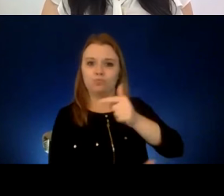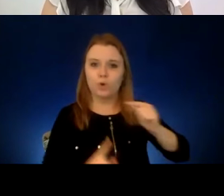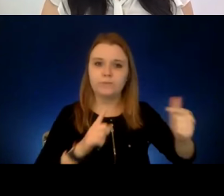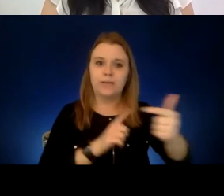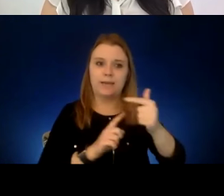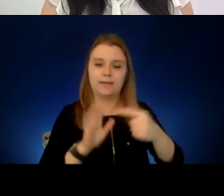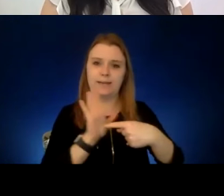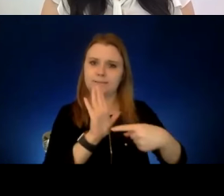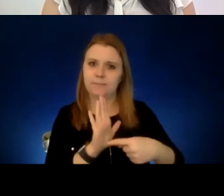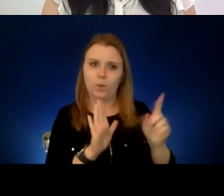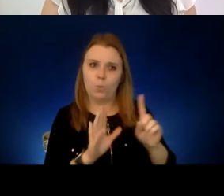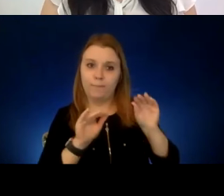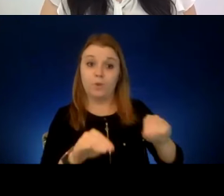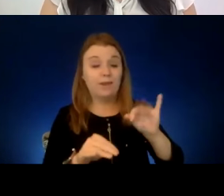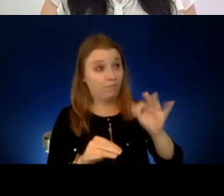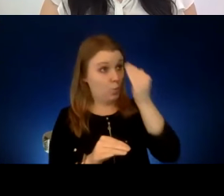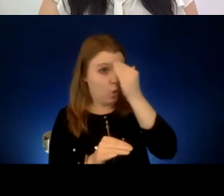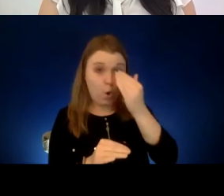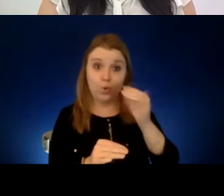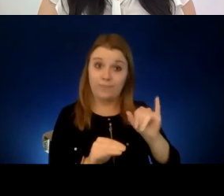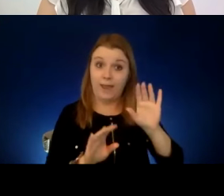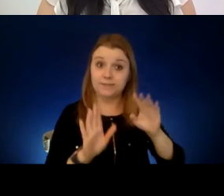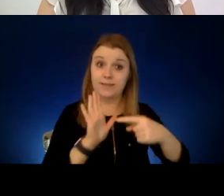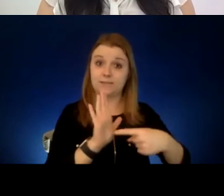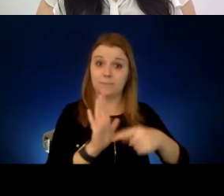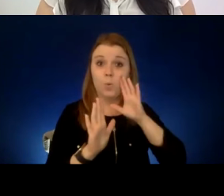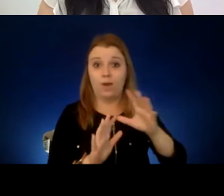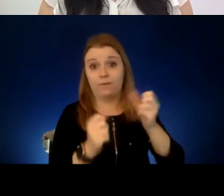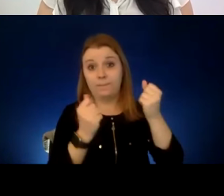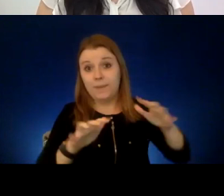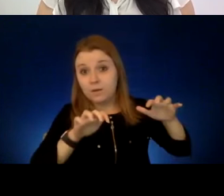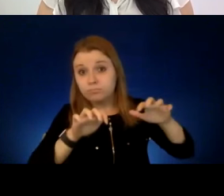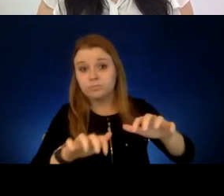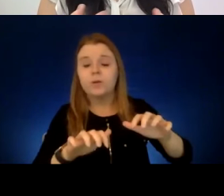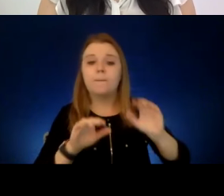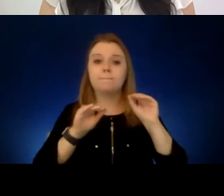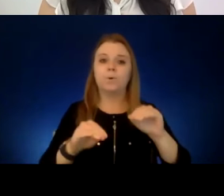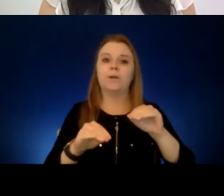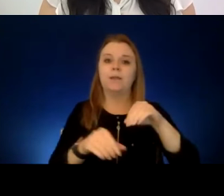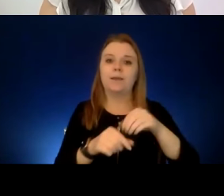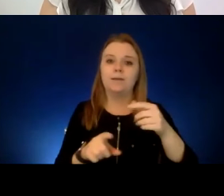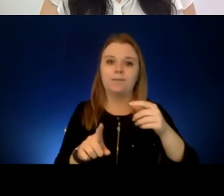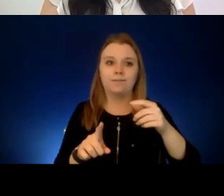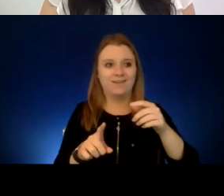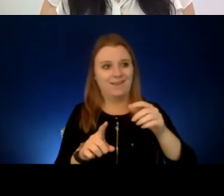If you know an exhibit is gonna draw a large crowd, you wanna put it in a gallery that's closer to the entrances and easier for these people to access